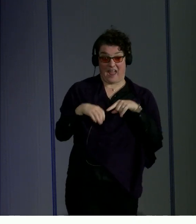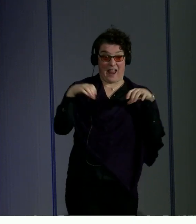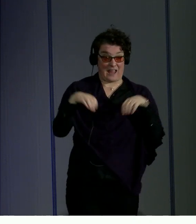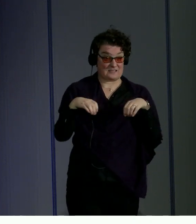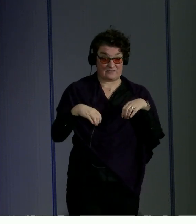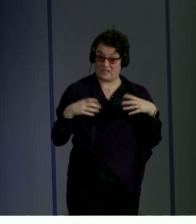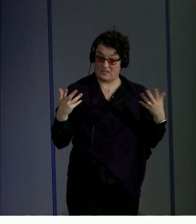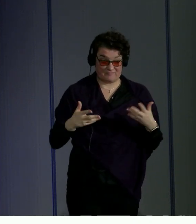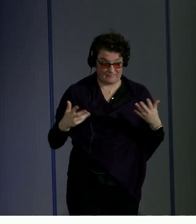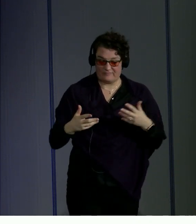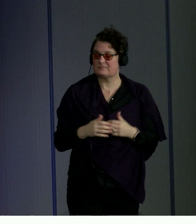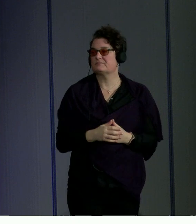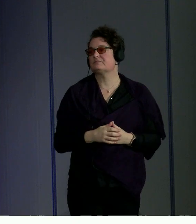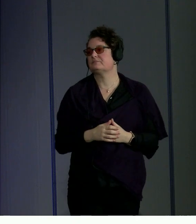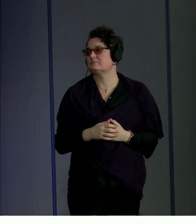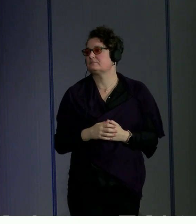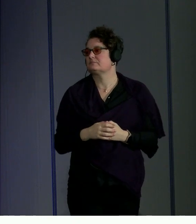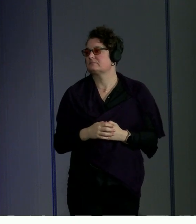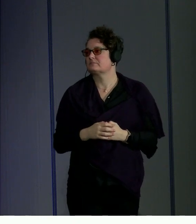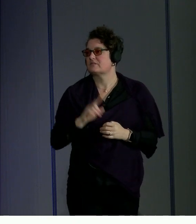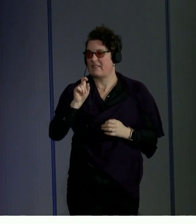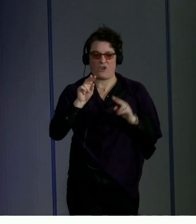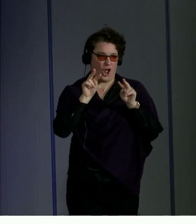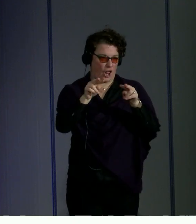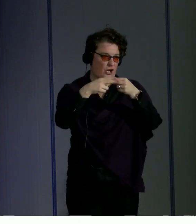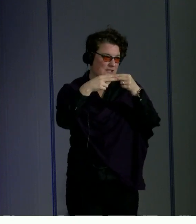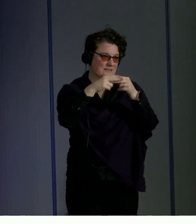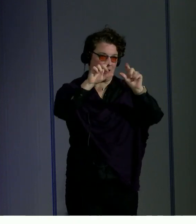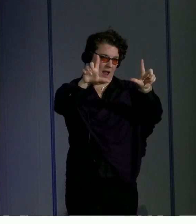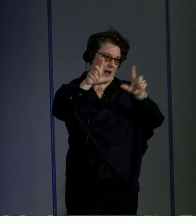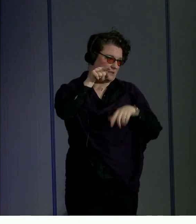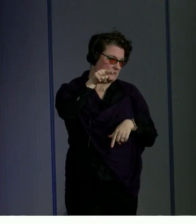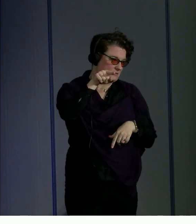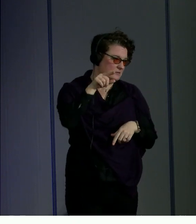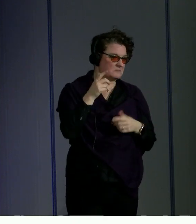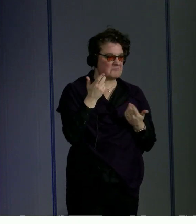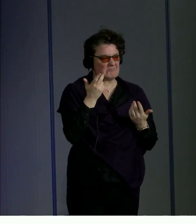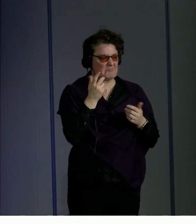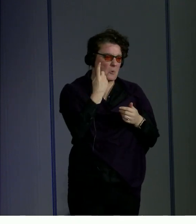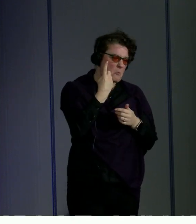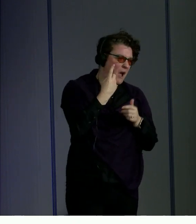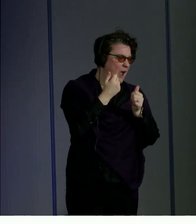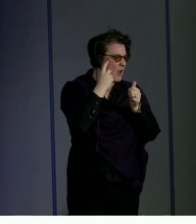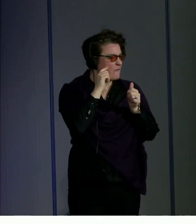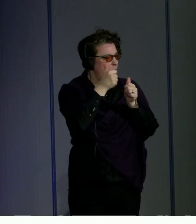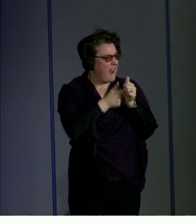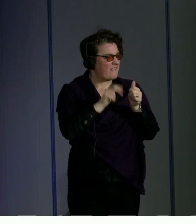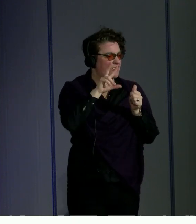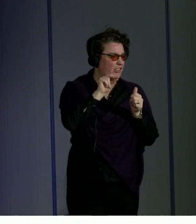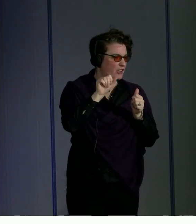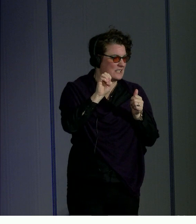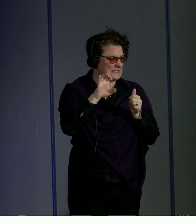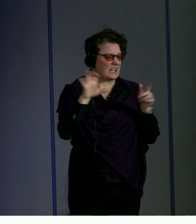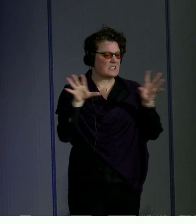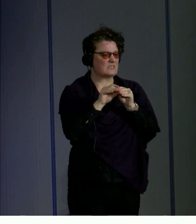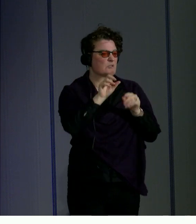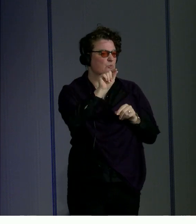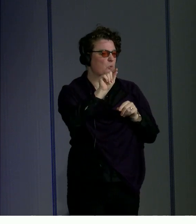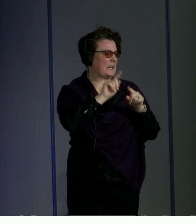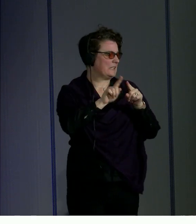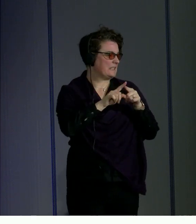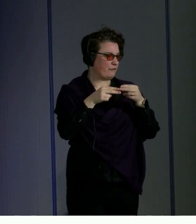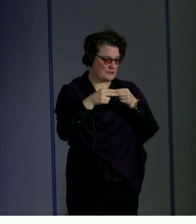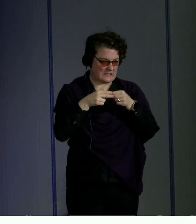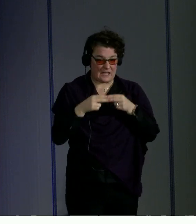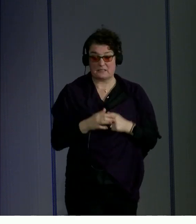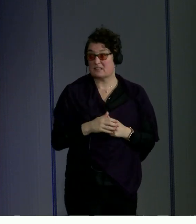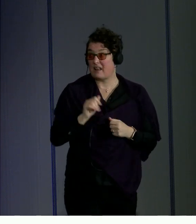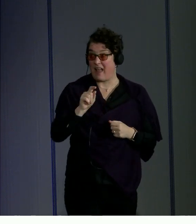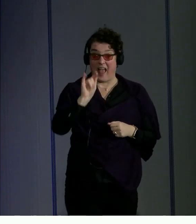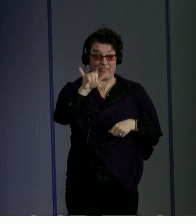looking at the slides, one at about 20 seconds, about 20 of them and people would raise their